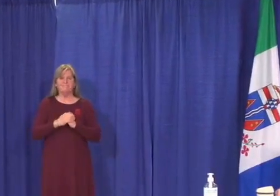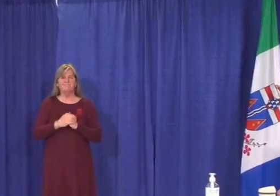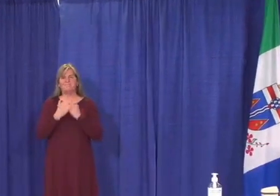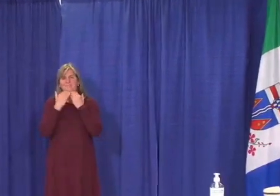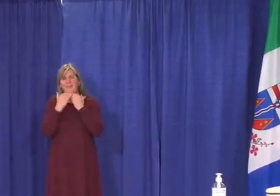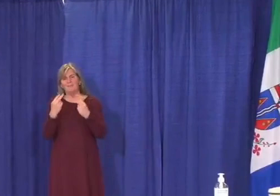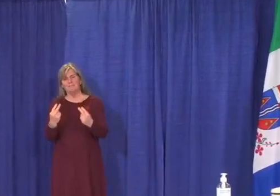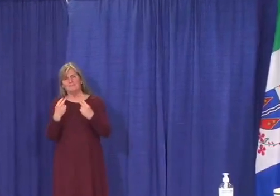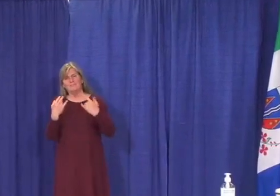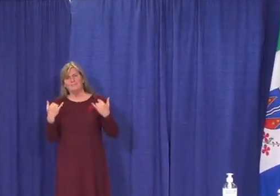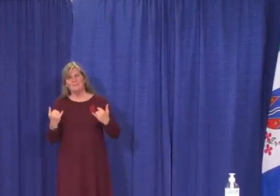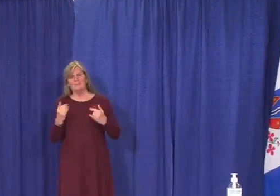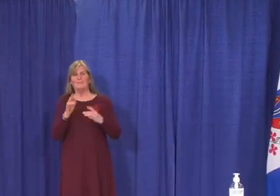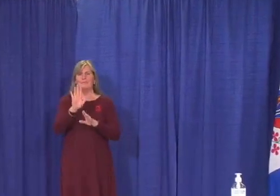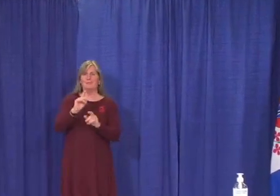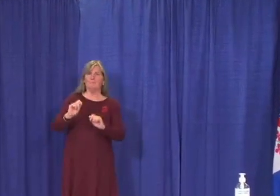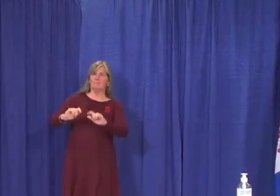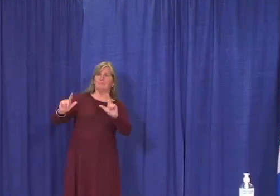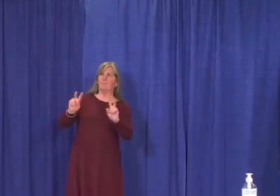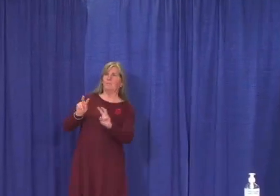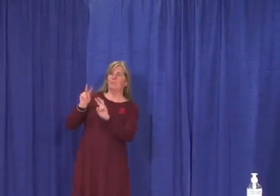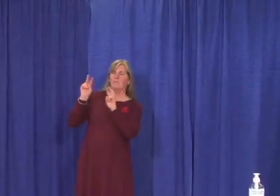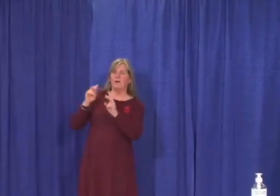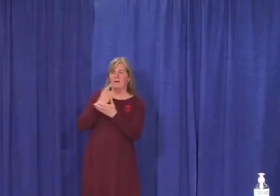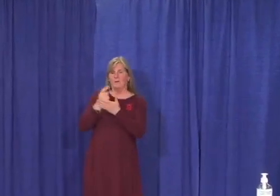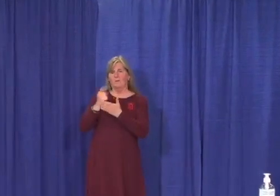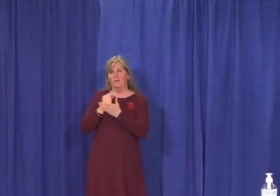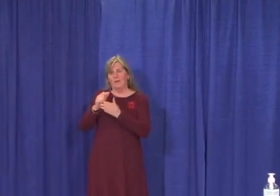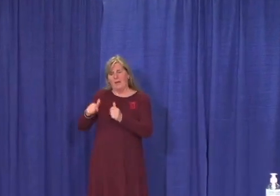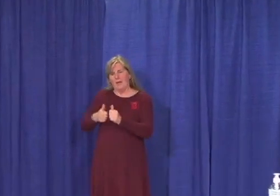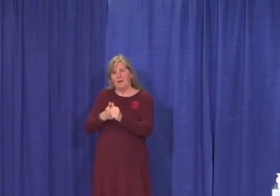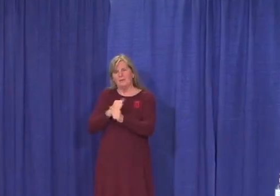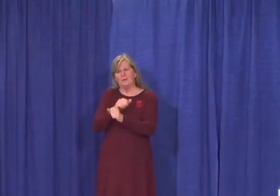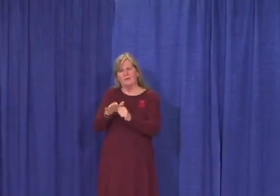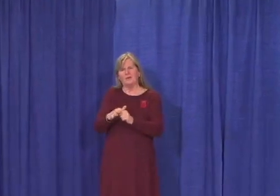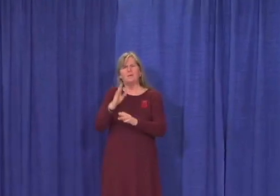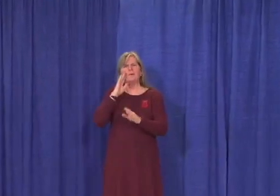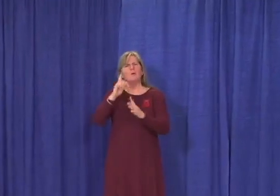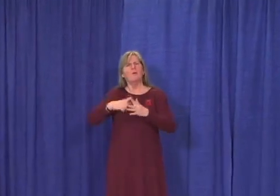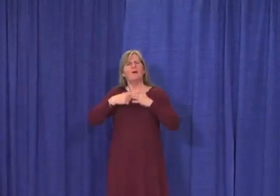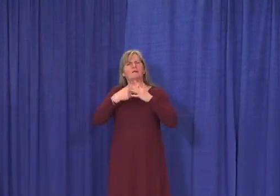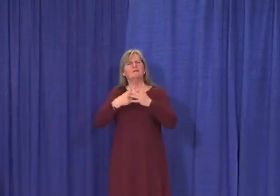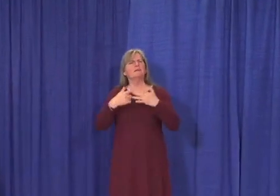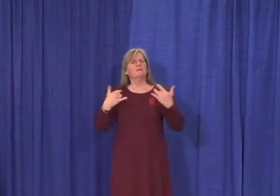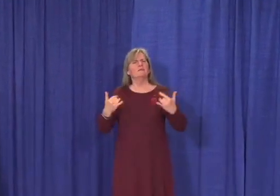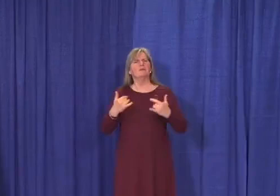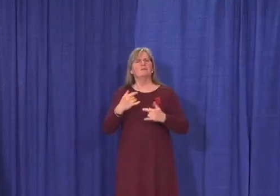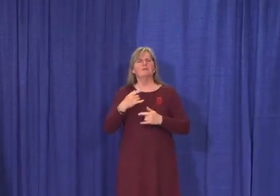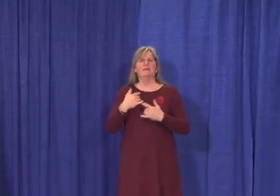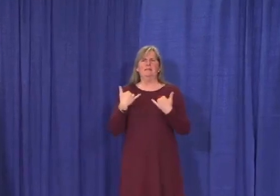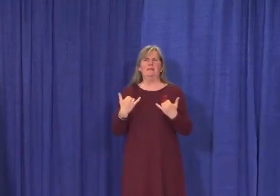Thanks for joining us Hanley Mary and myself on the traditional territory of the Kwanlin Dün first nation on